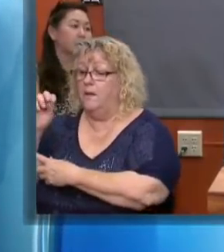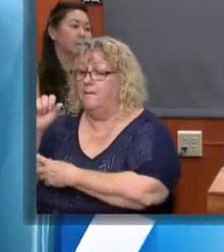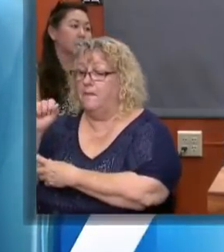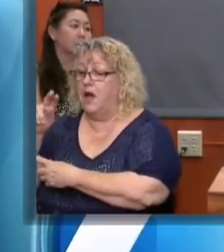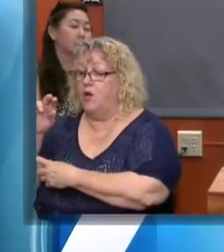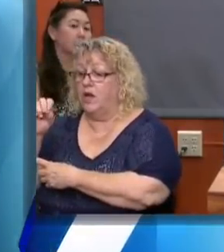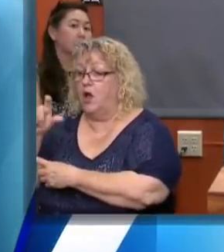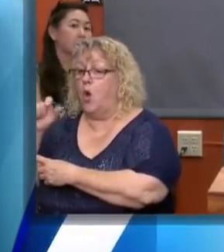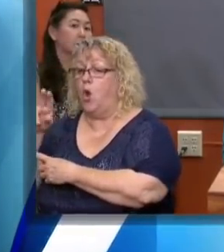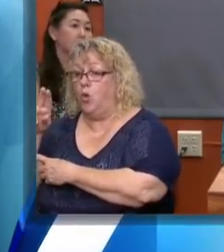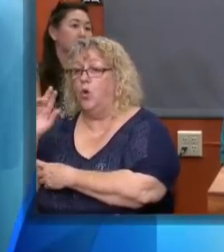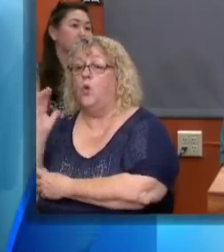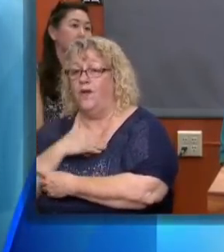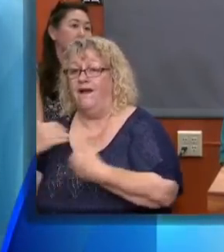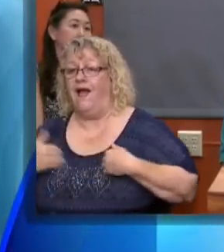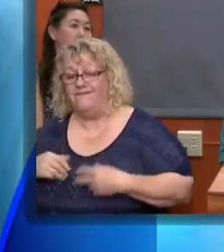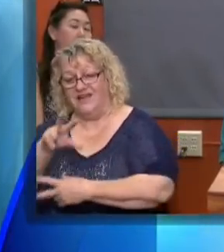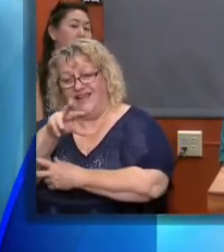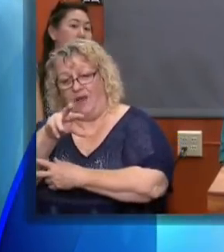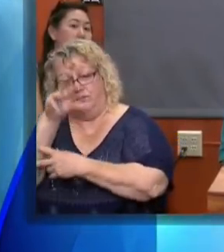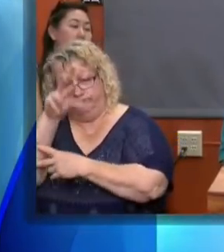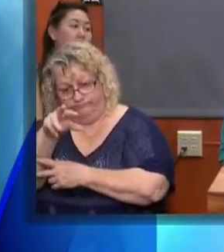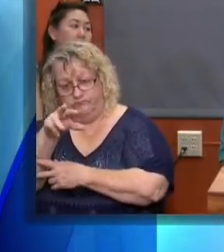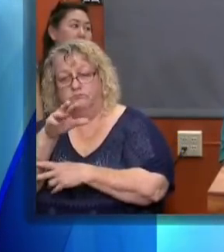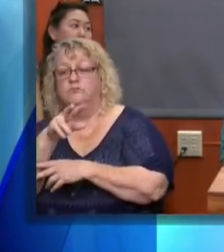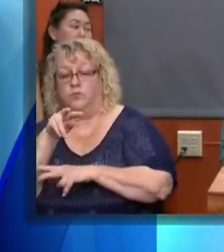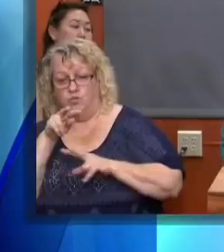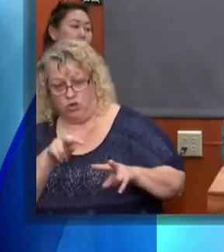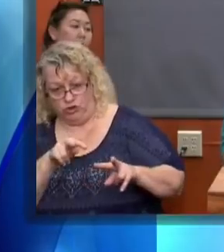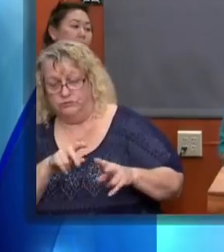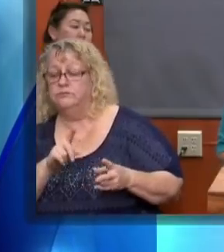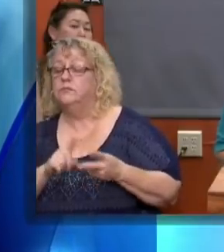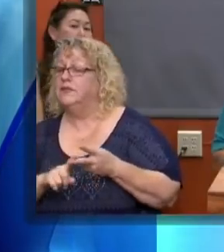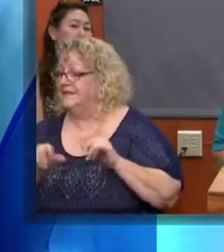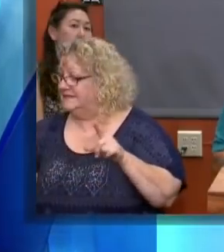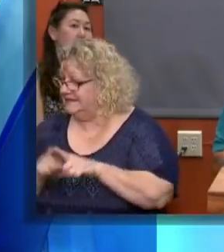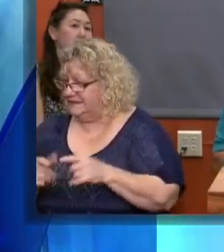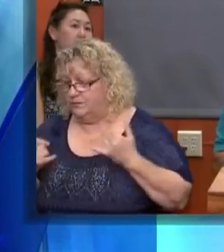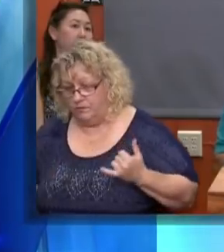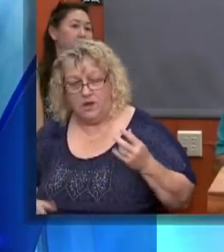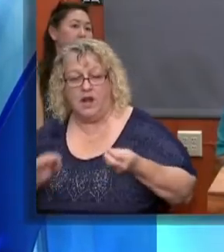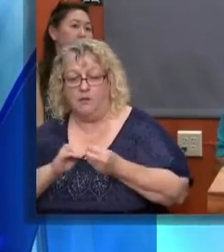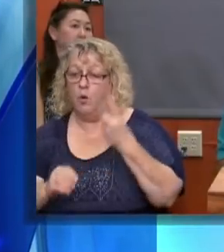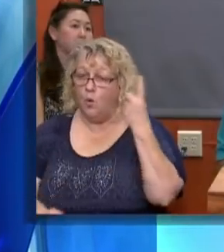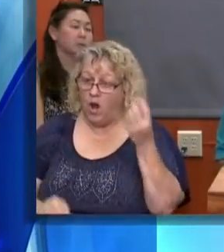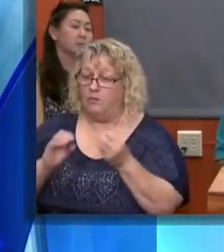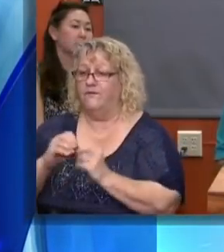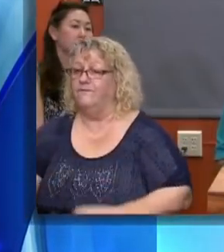MONITORING THEM? SO FAR, WE'RE MANAOLU CAMERA TRAINED ON THAT RESERVOIR AND WE'VE BEEN ALSO